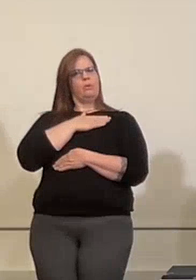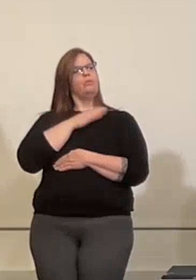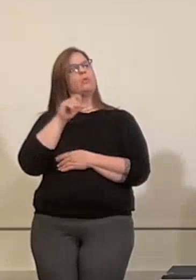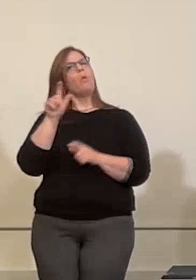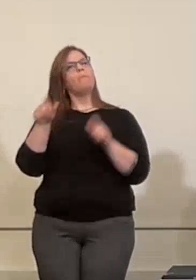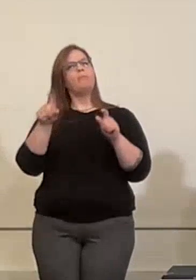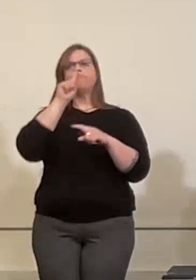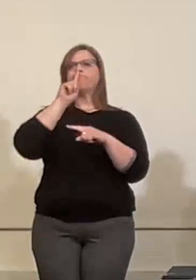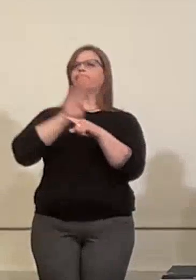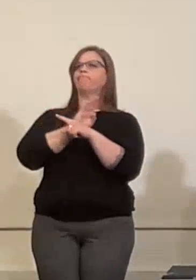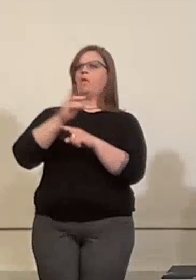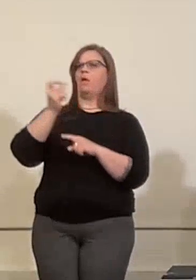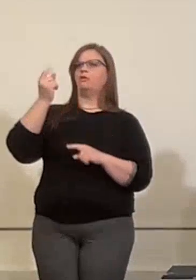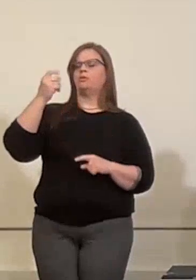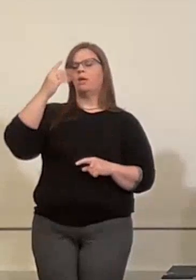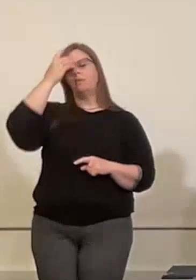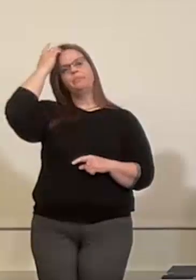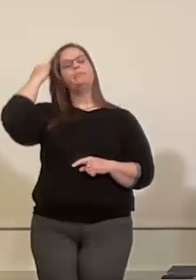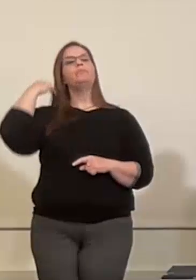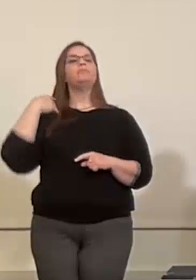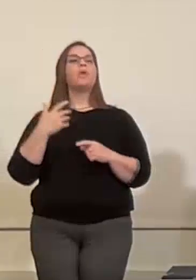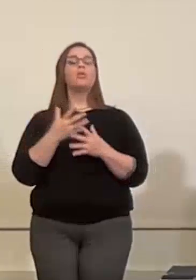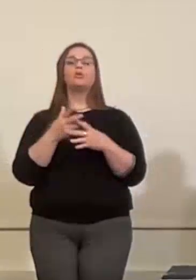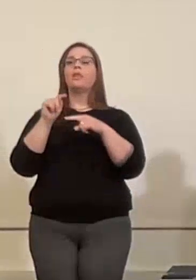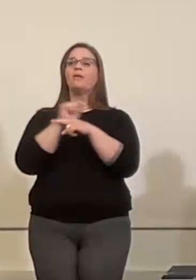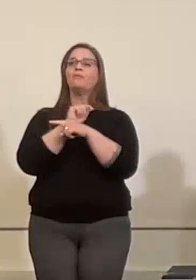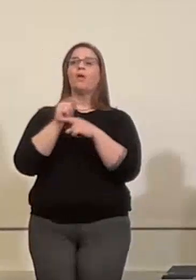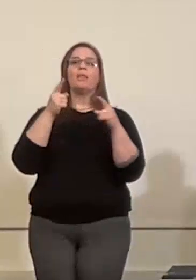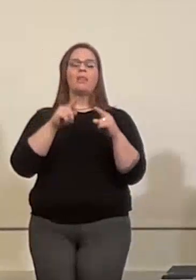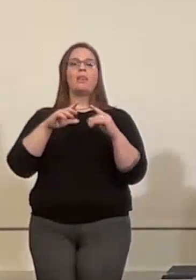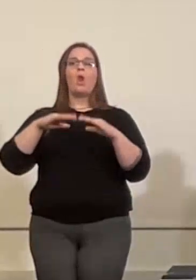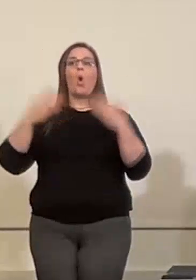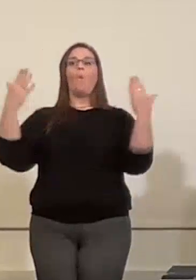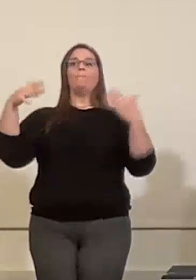lot of training that needs to happen to really open the space for people to learn.